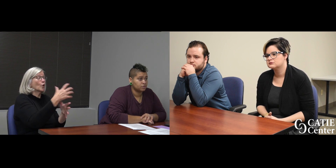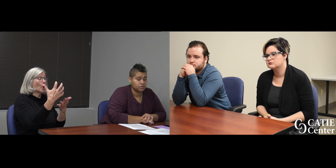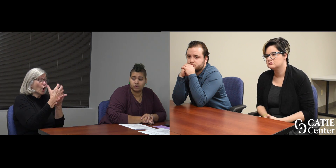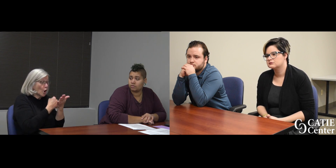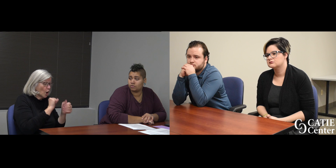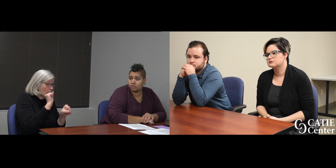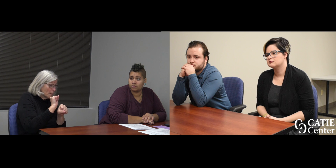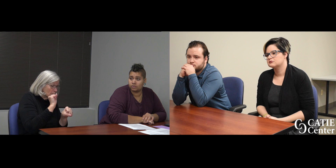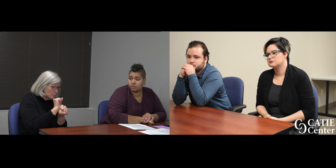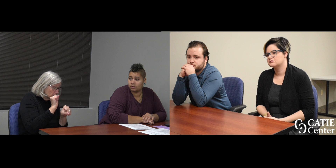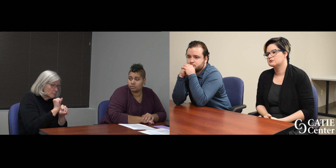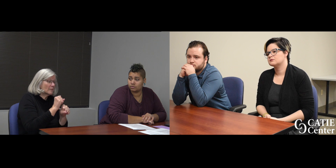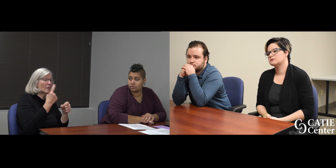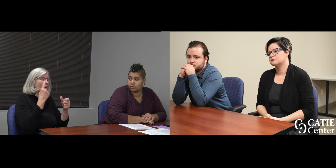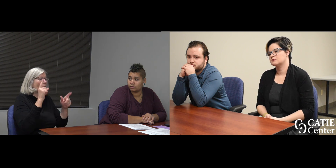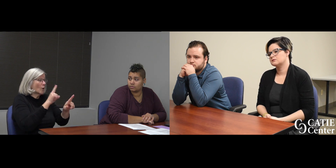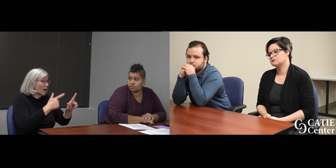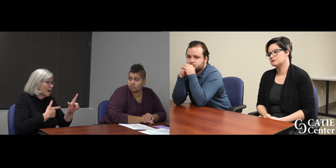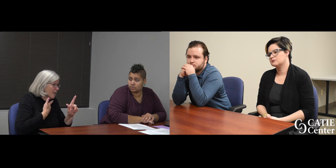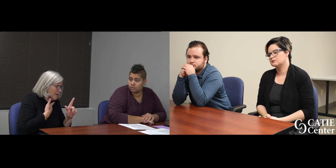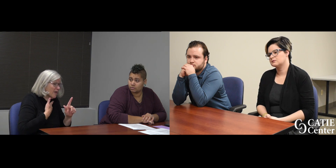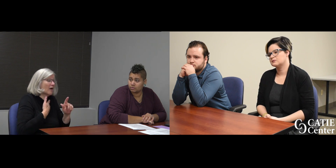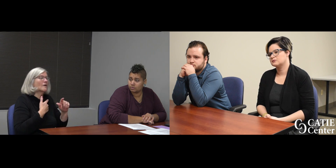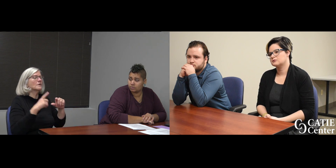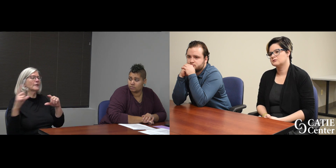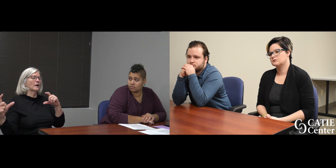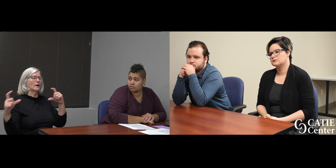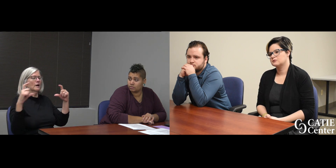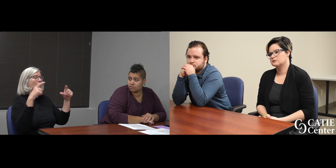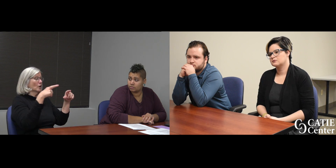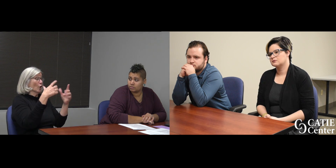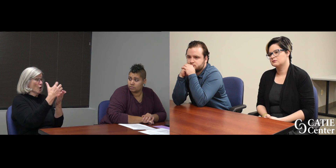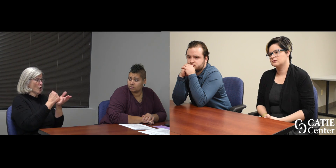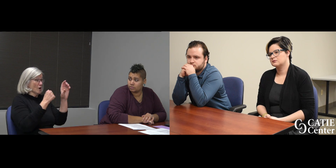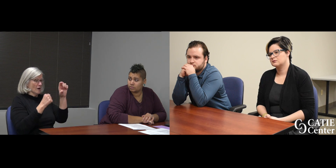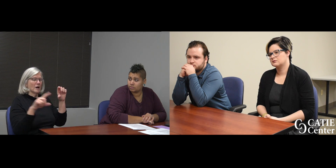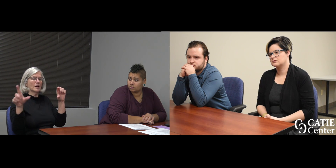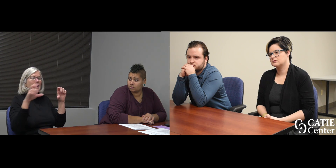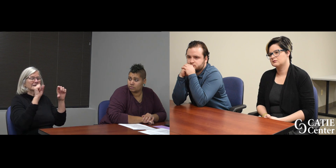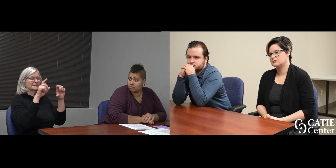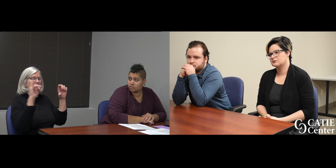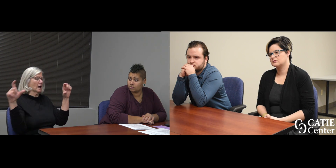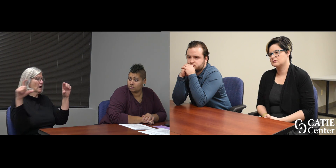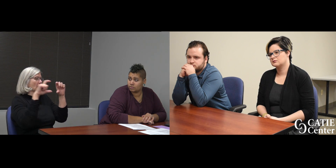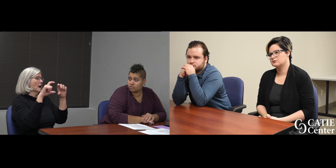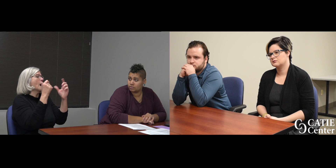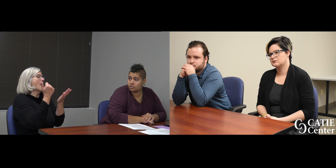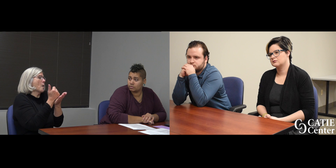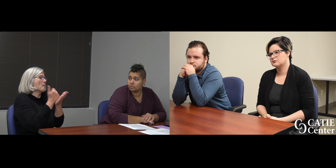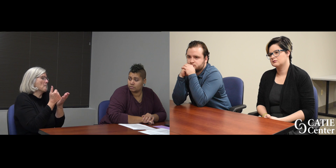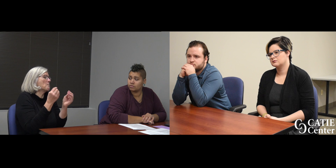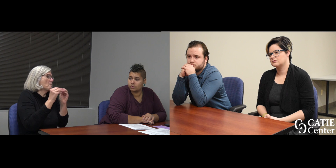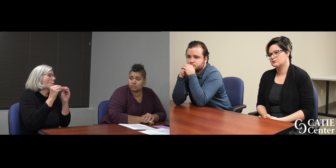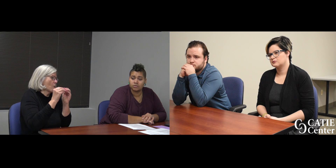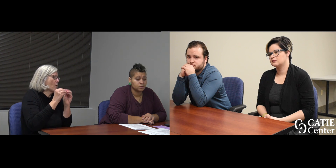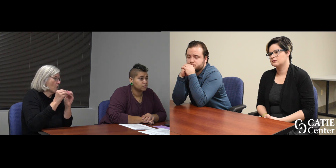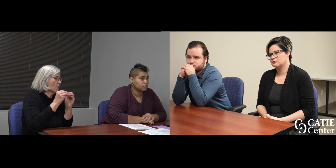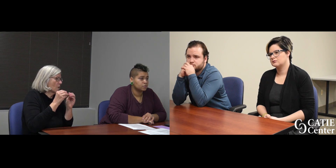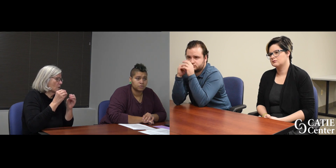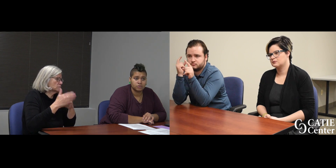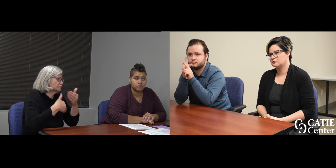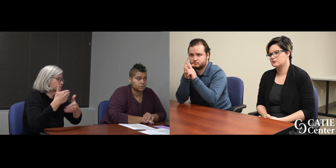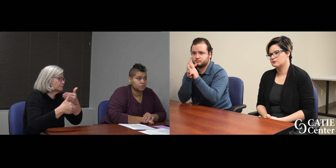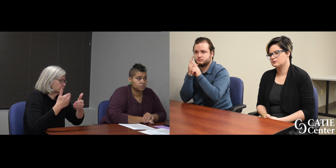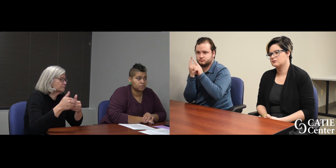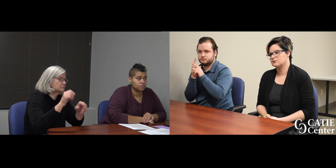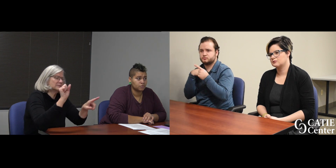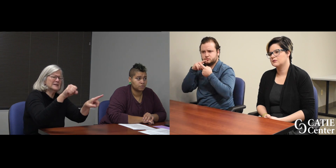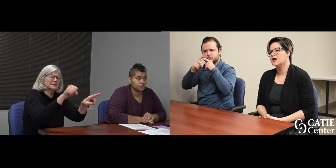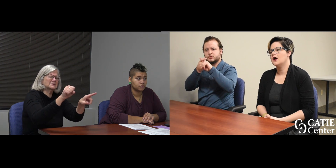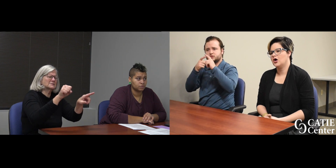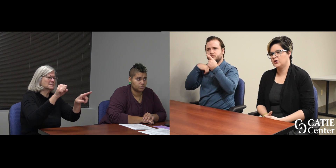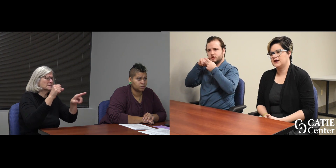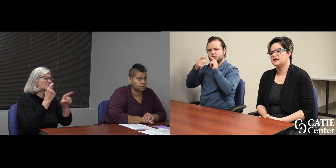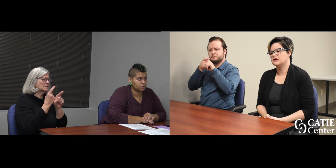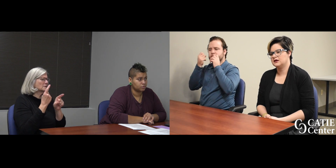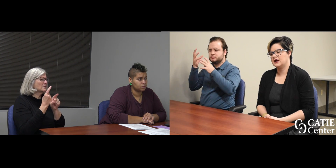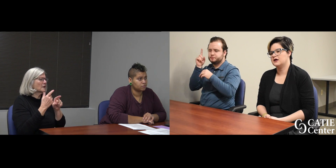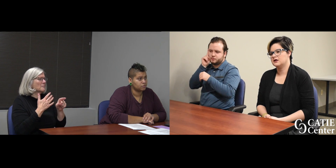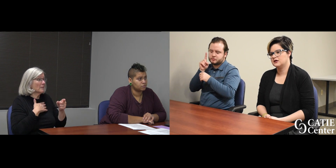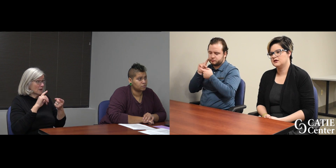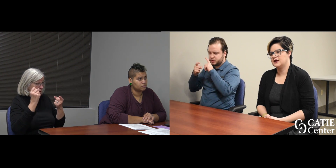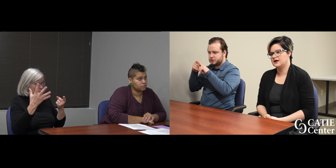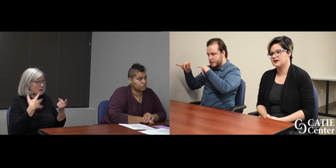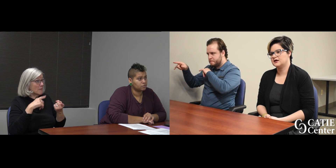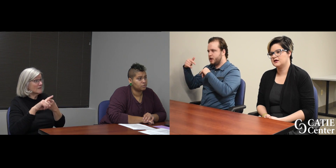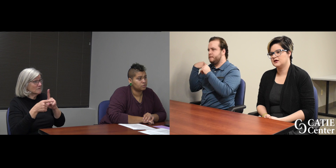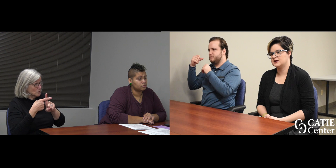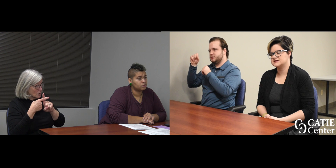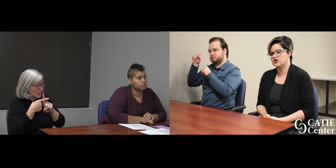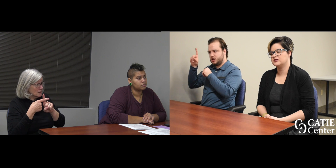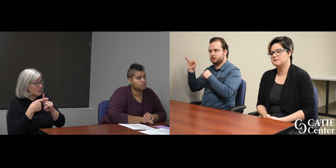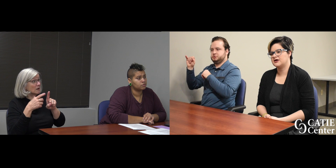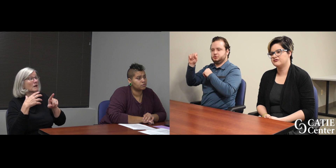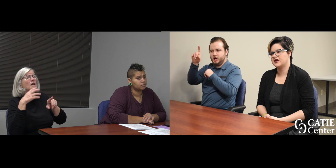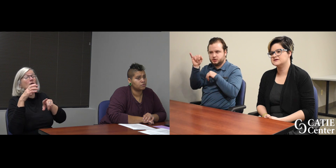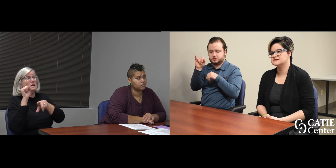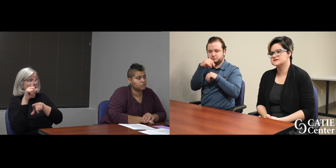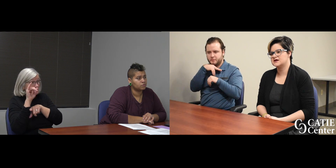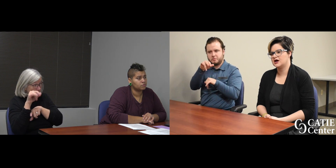I: Okay, yeah, yeah, because I know that my friends,